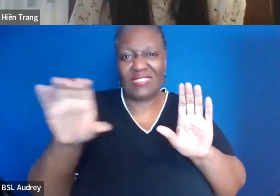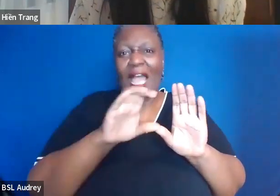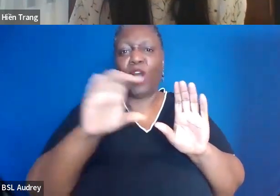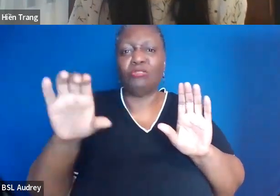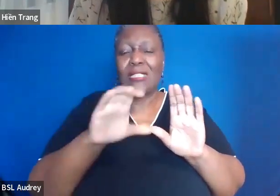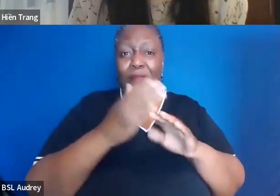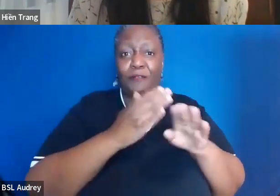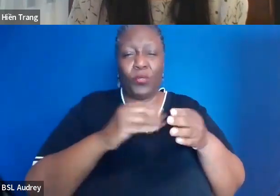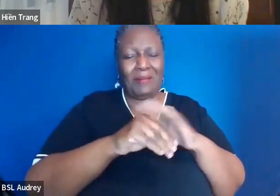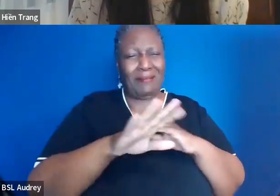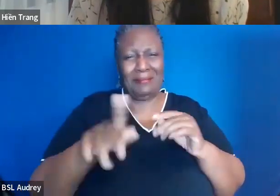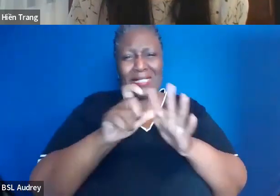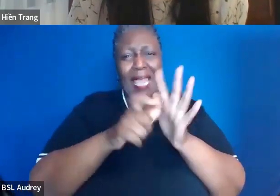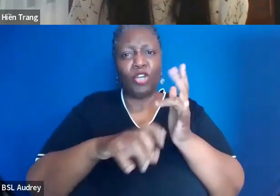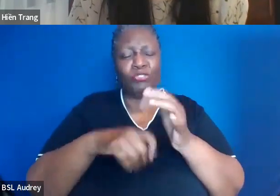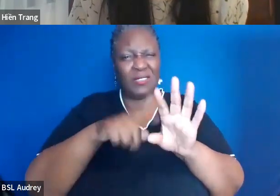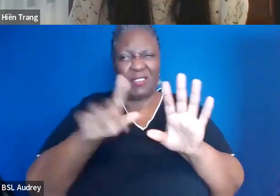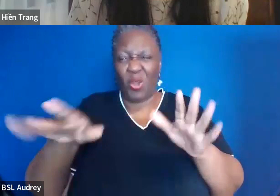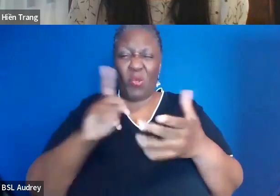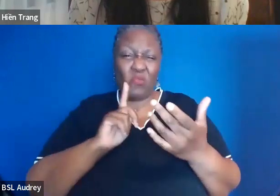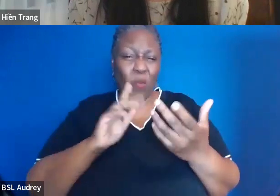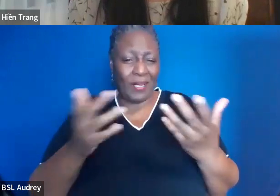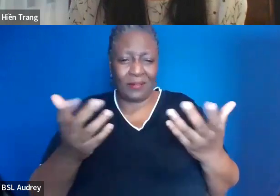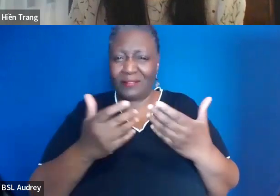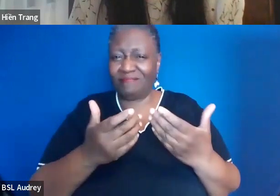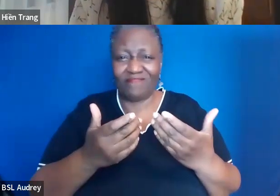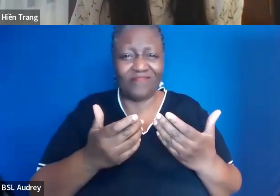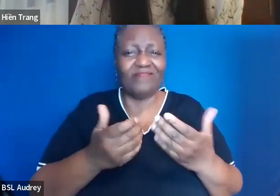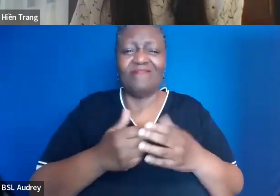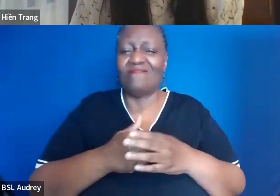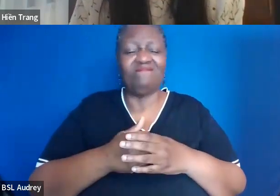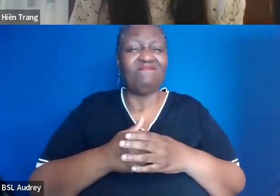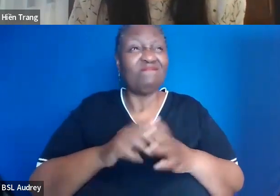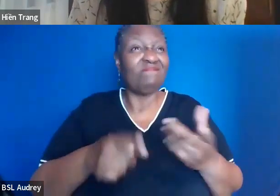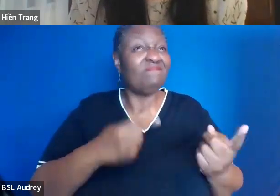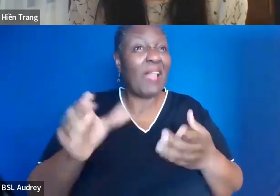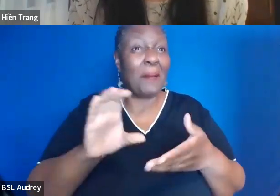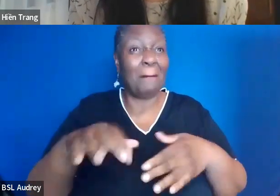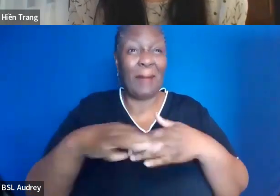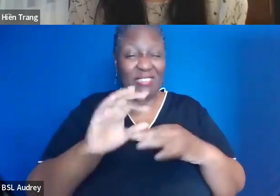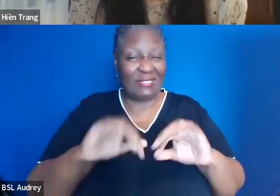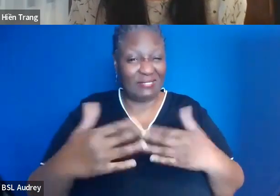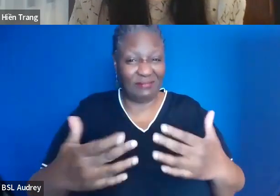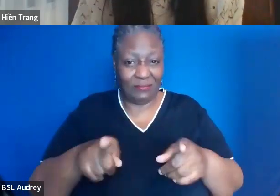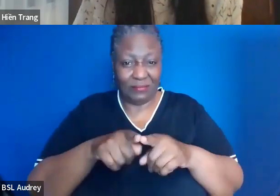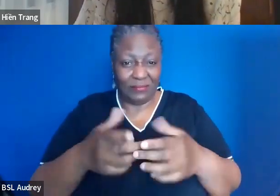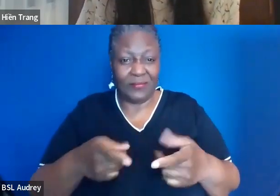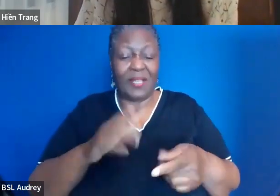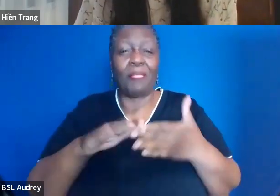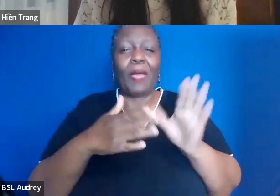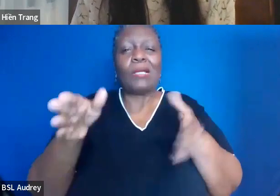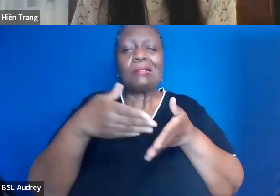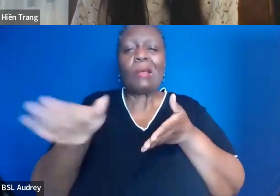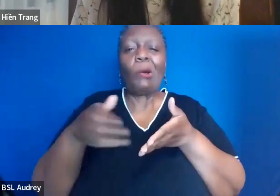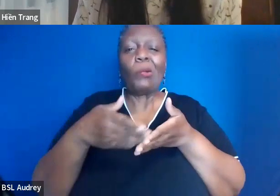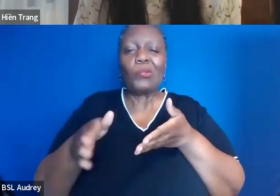noble class women or um we're not getting married they were getting sold as or becoming concubines